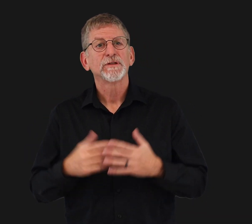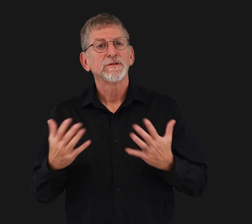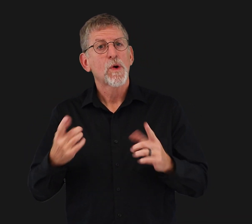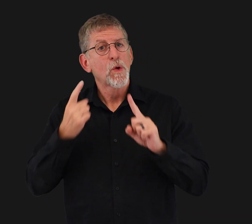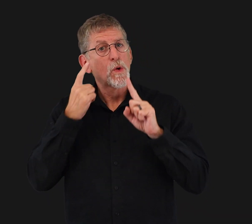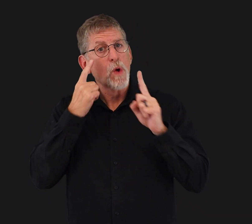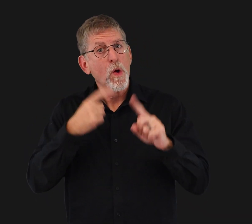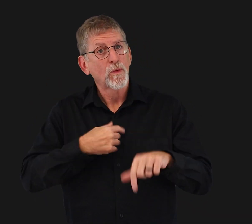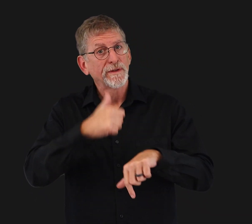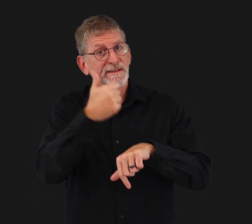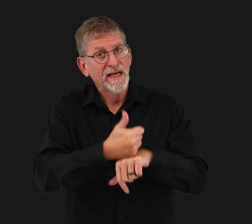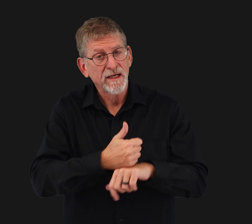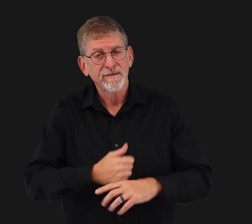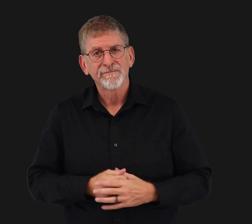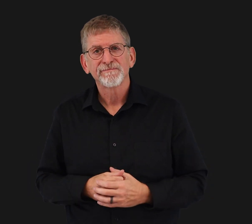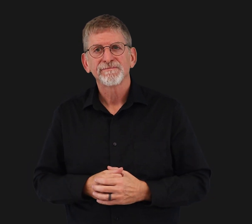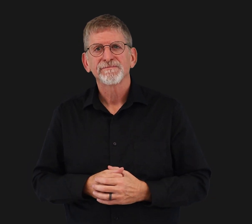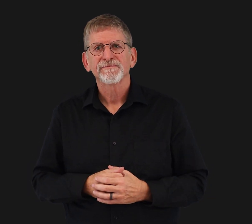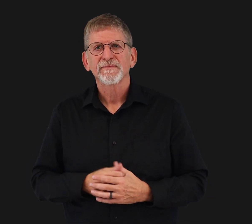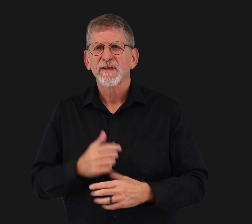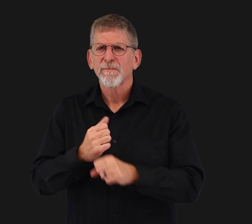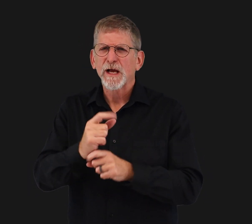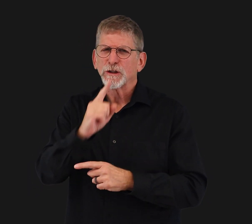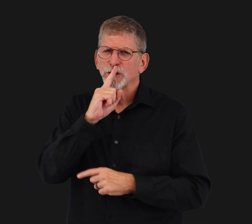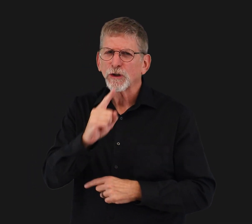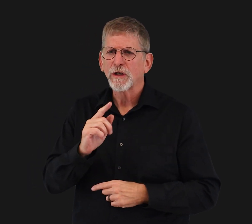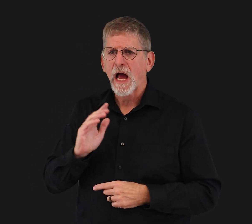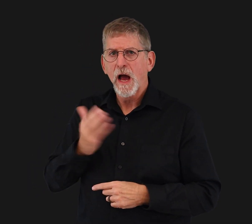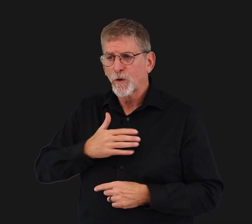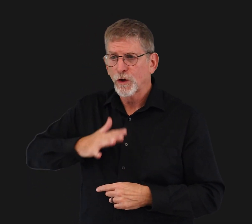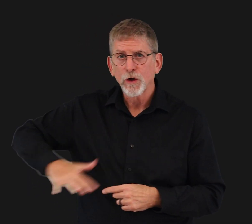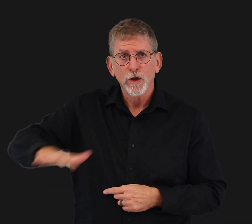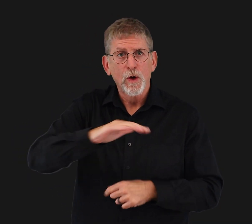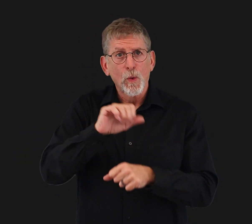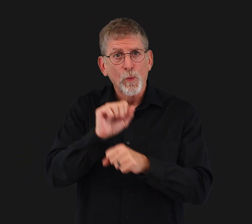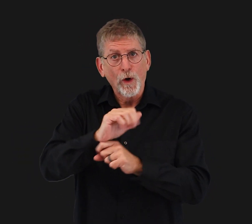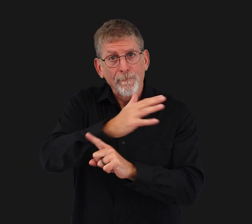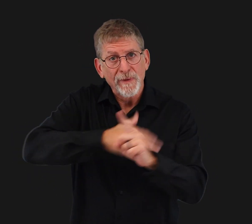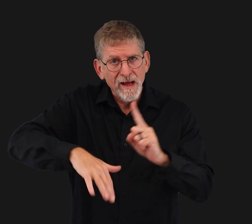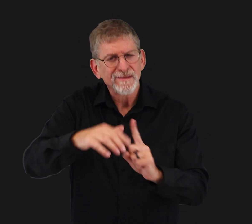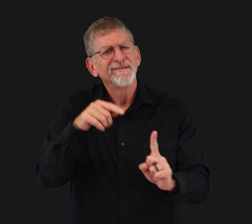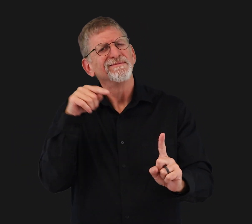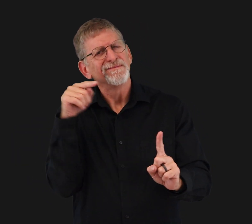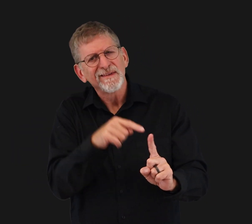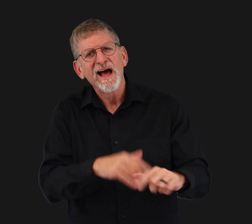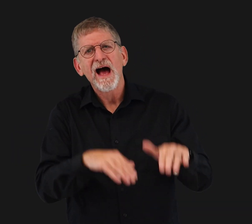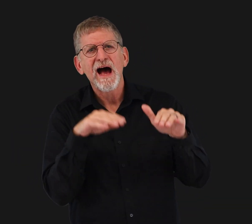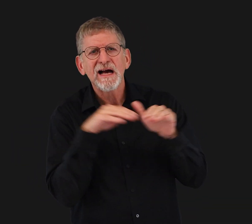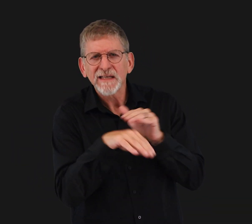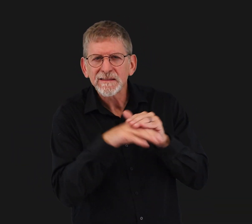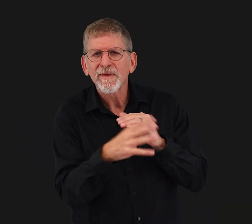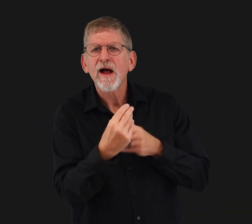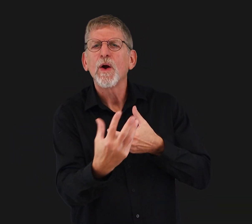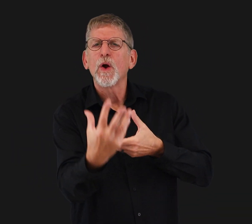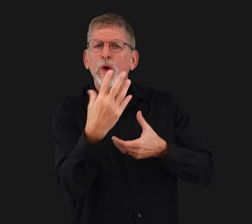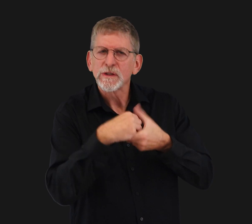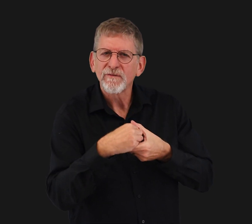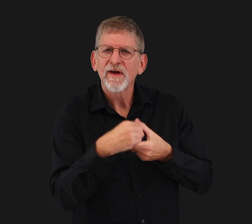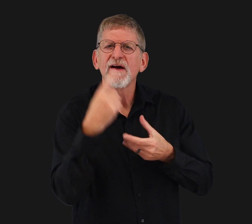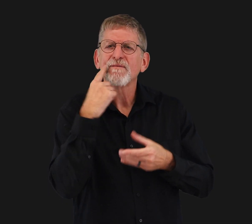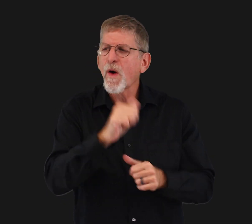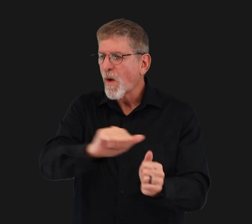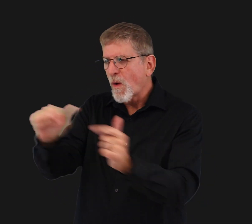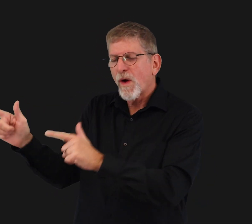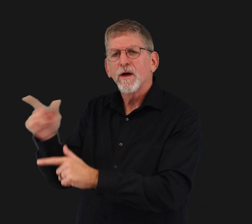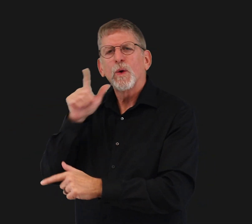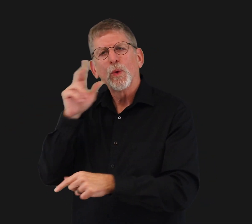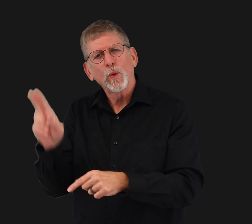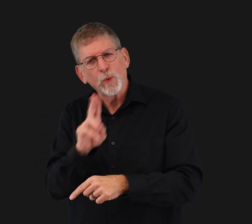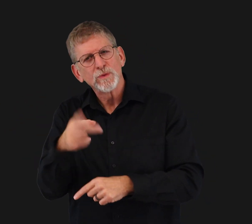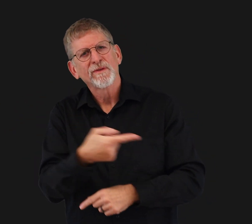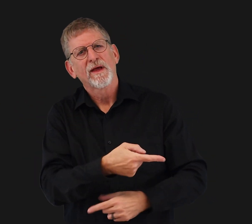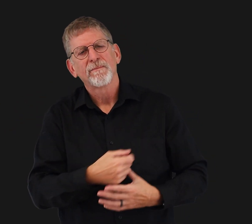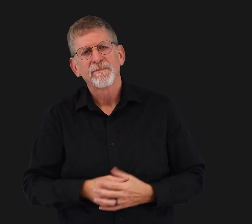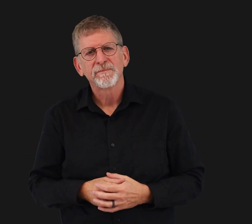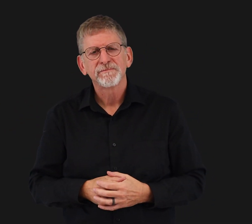Goal we set: Ensuring our workplaces are accessible and inclusive for all those who use them.